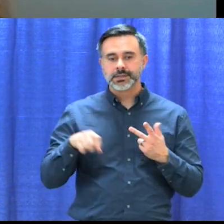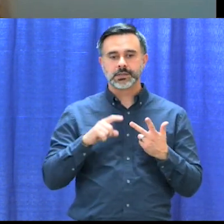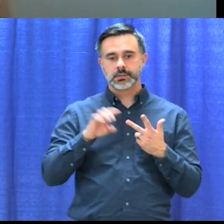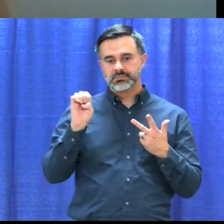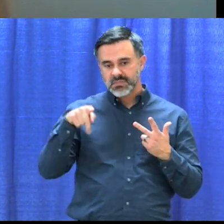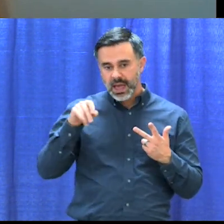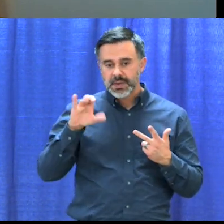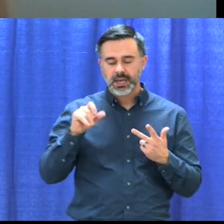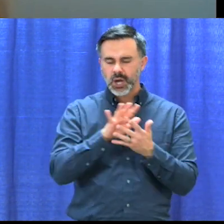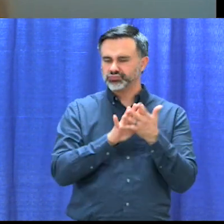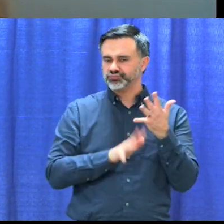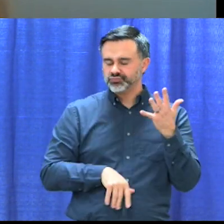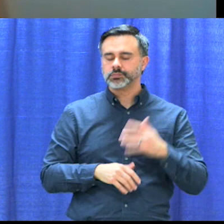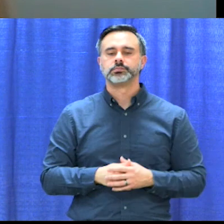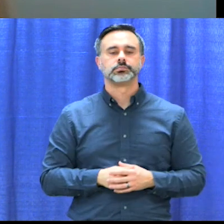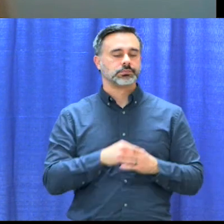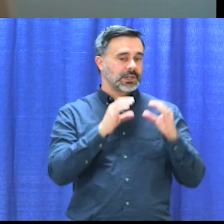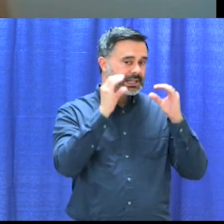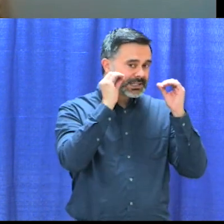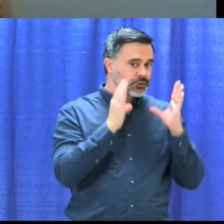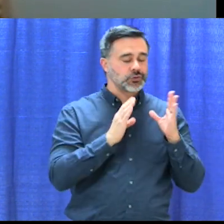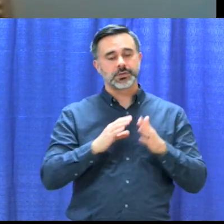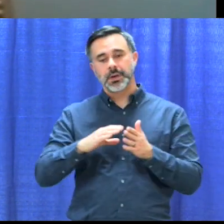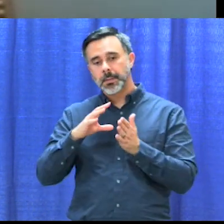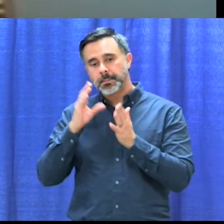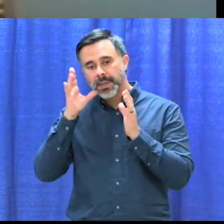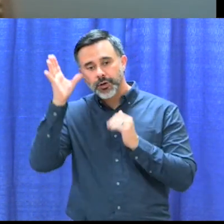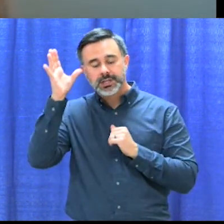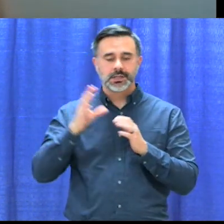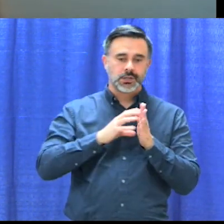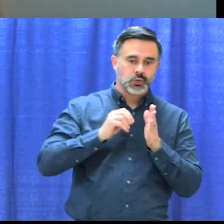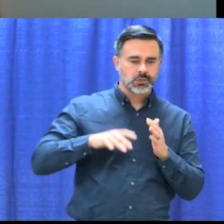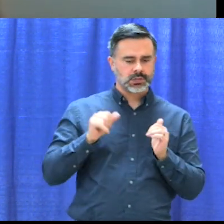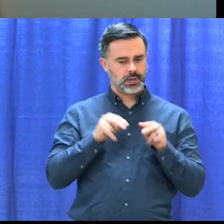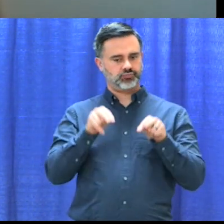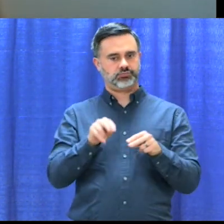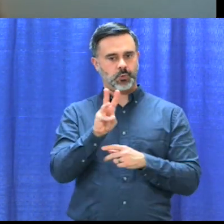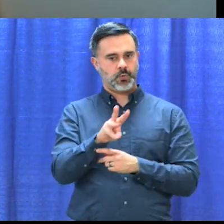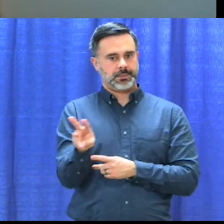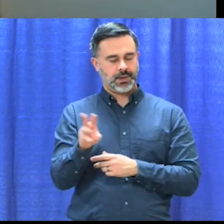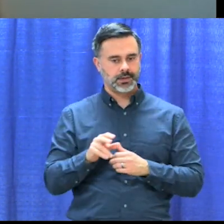Teachers, parents, and students can visit those websites and sign up.